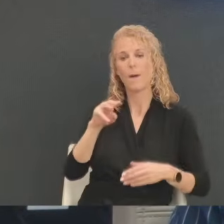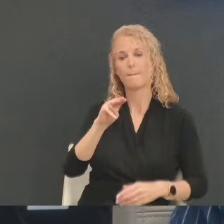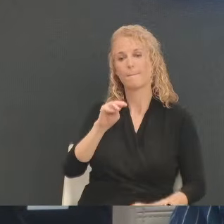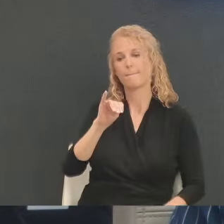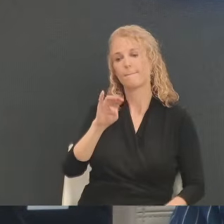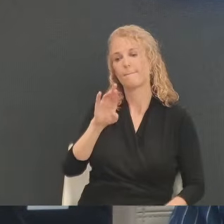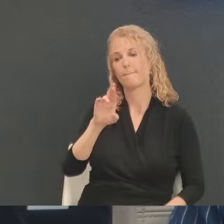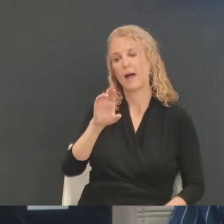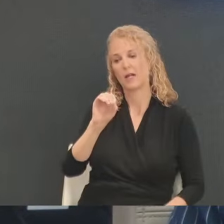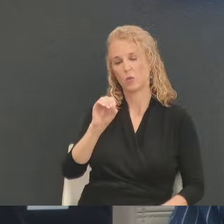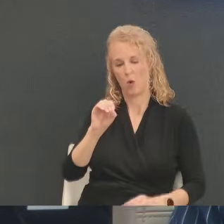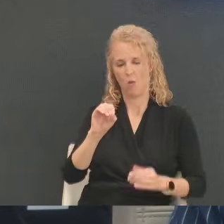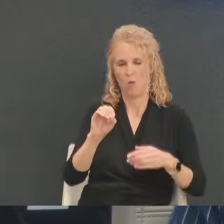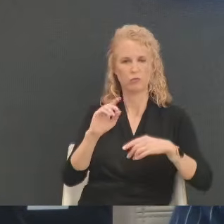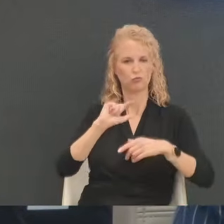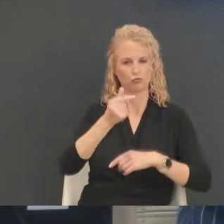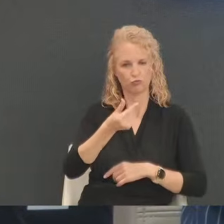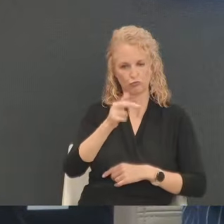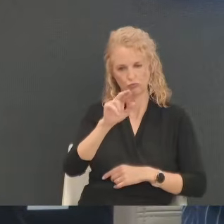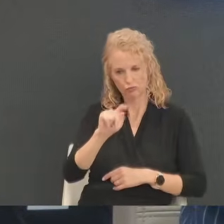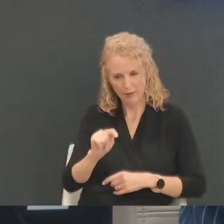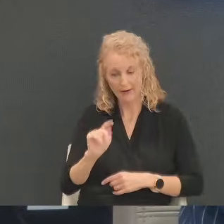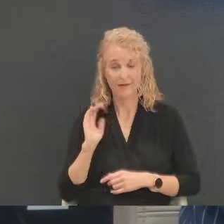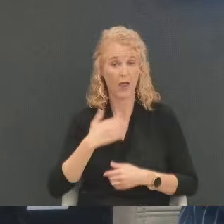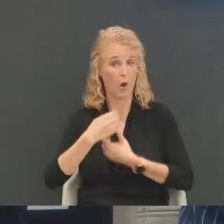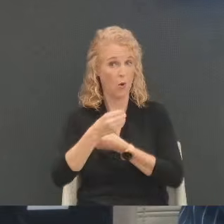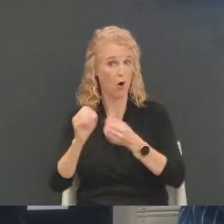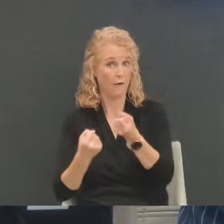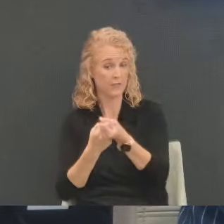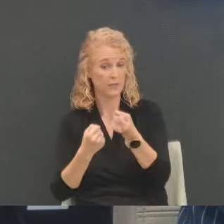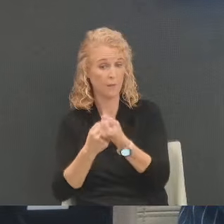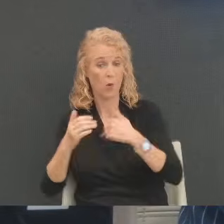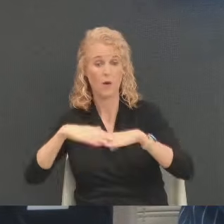The office has supported the Office of Small Business has supported more than 2,000 unique